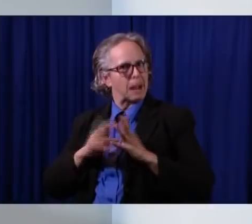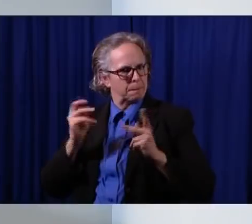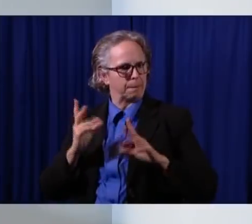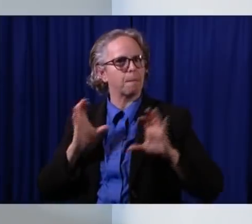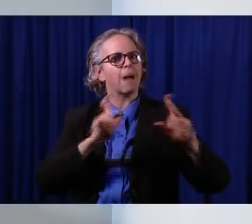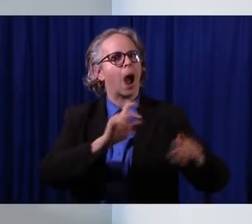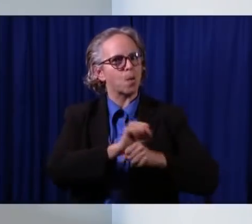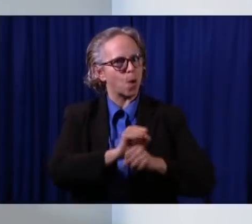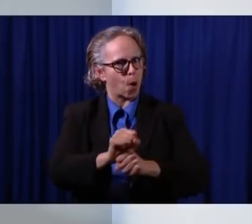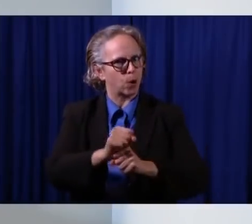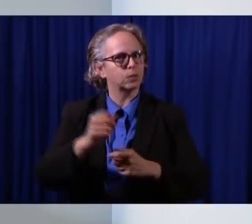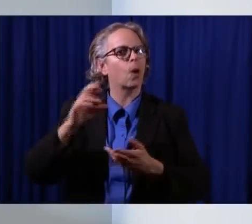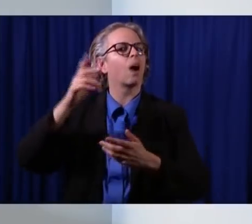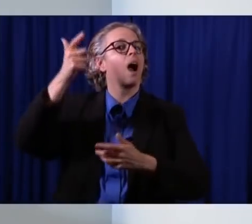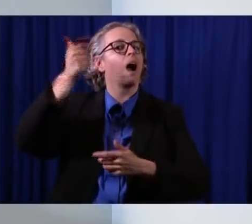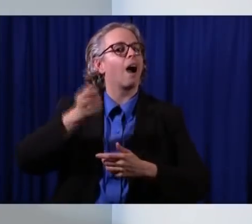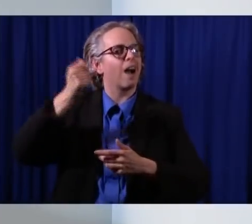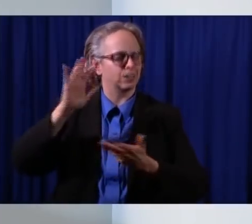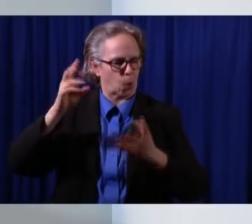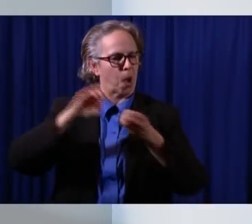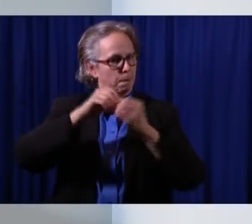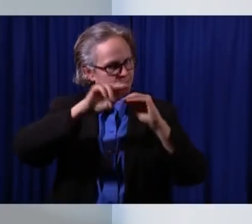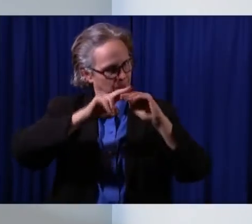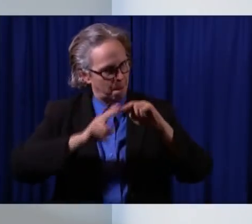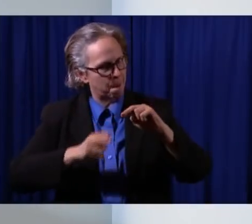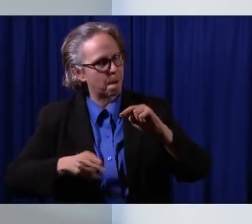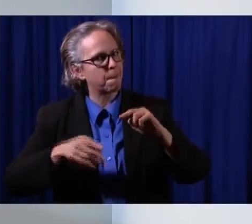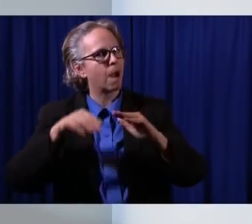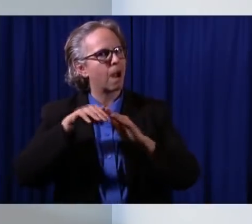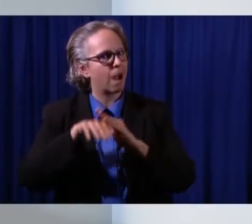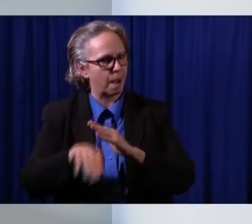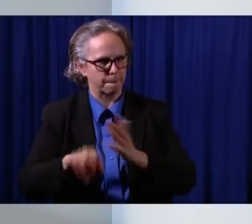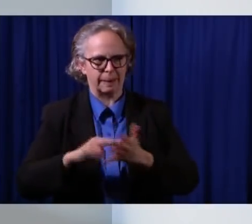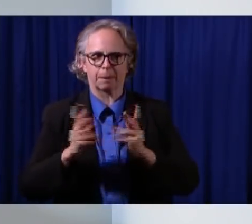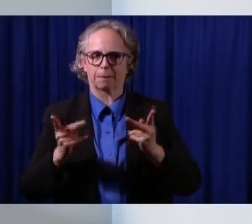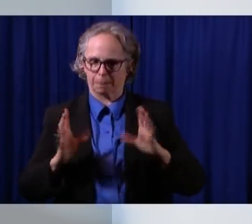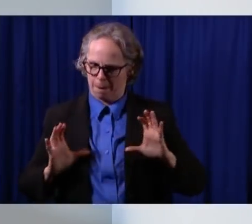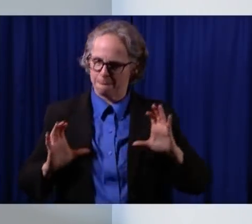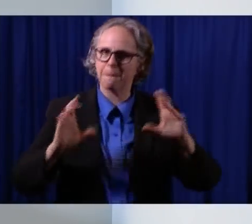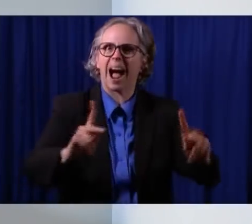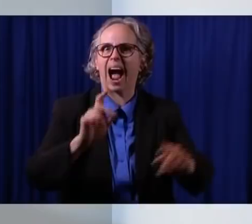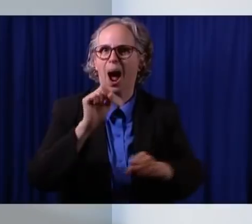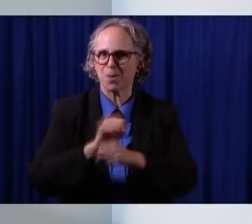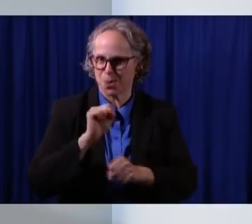THEN WHEN WE WERE AT OUR PEAK IN APRIL AND THE NUMBER OF INITIAL CLAIMS CONTINUE TO